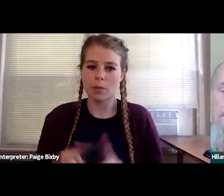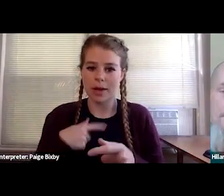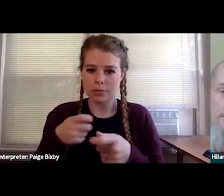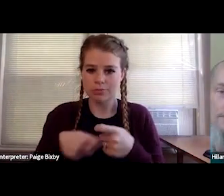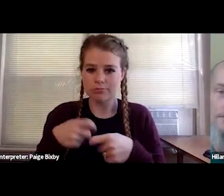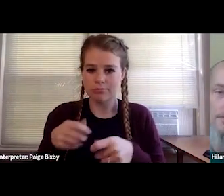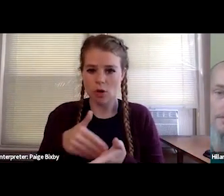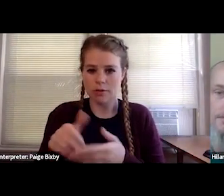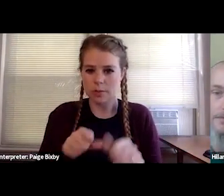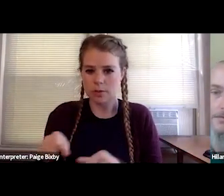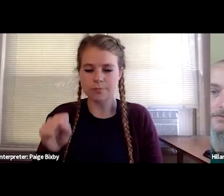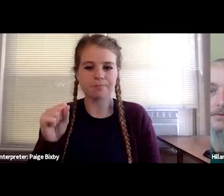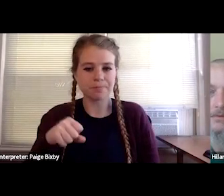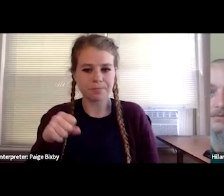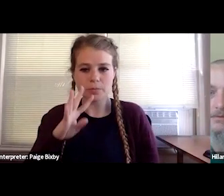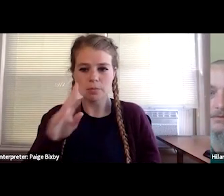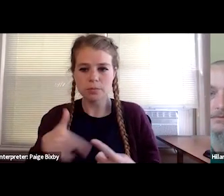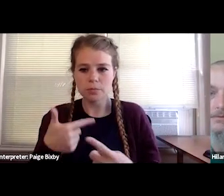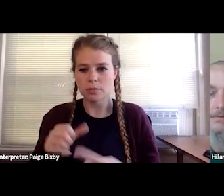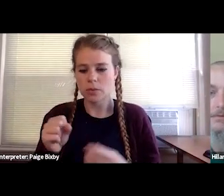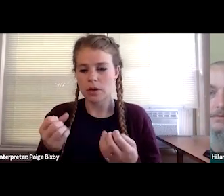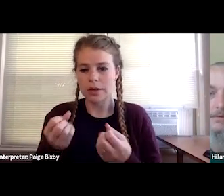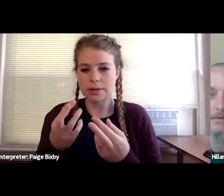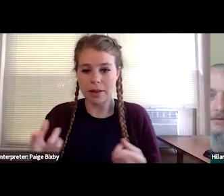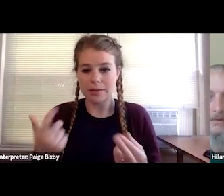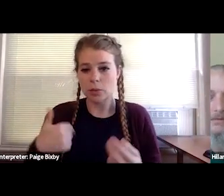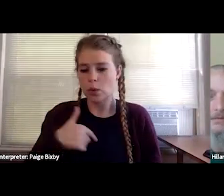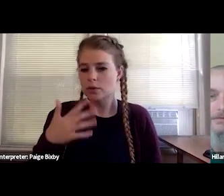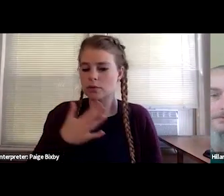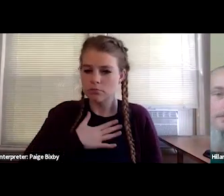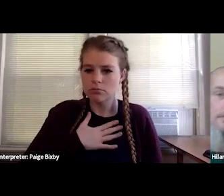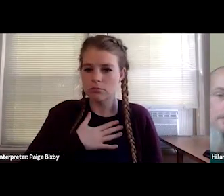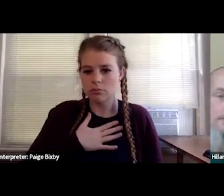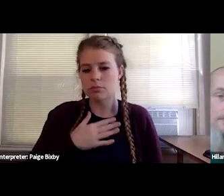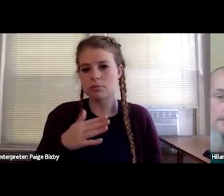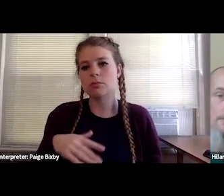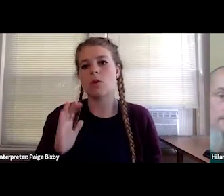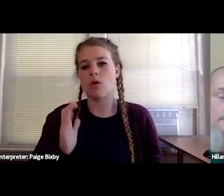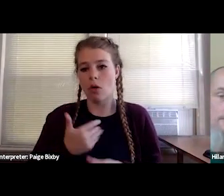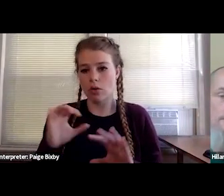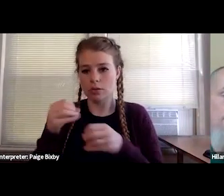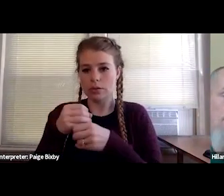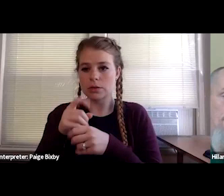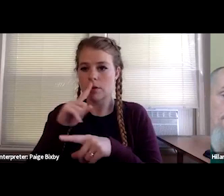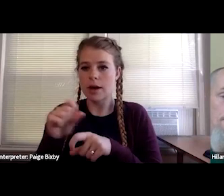Yeah, and I think also when we talk about the supplies, we're lucky with our organization that we're actually able to bill people's health insurance